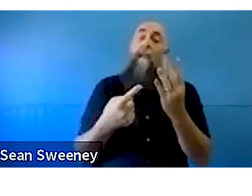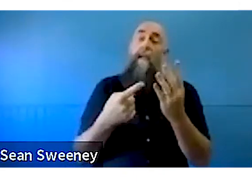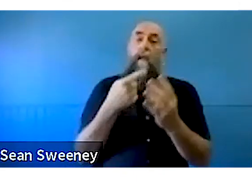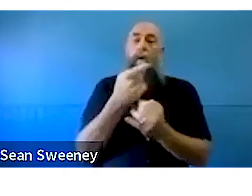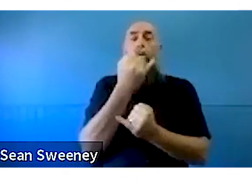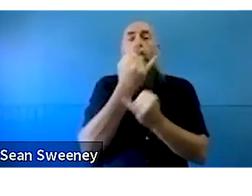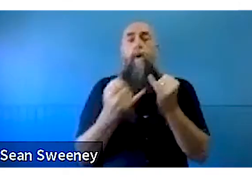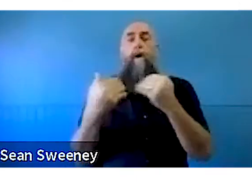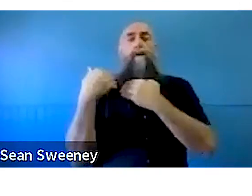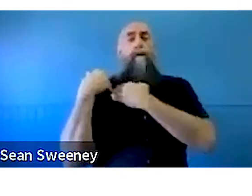people.